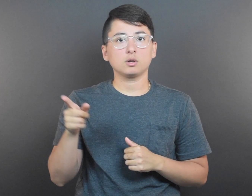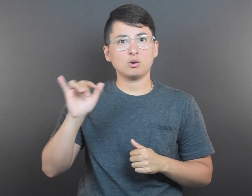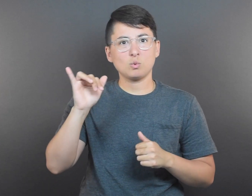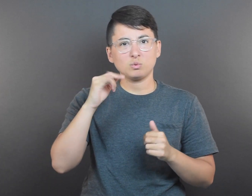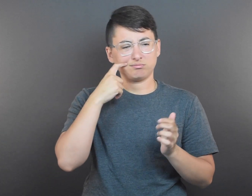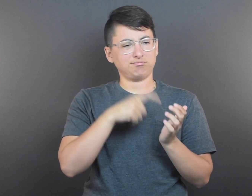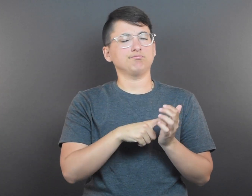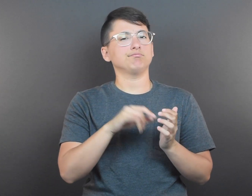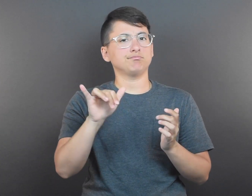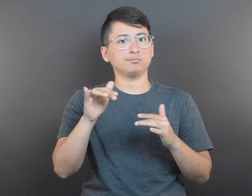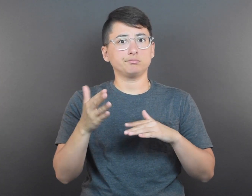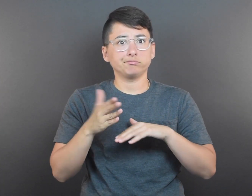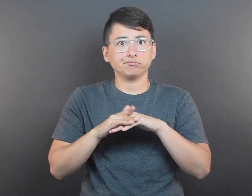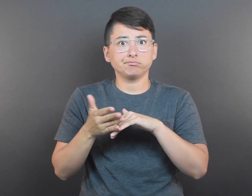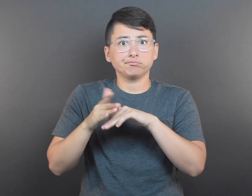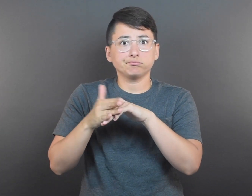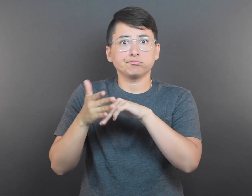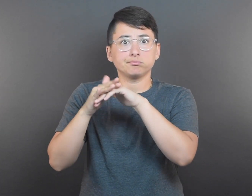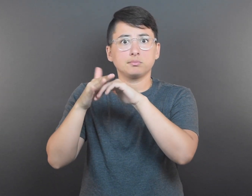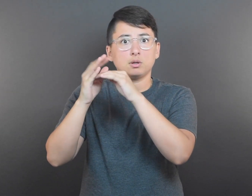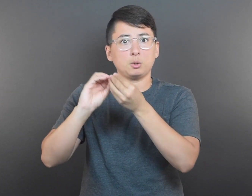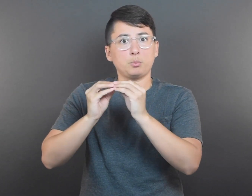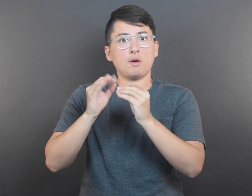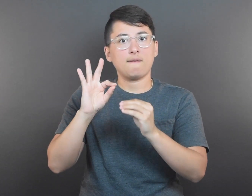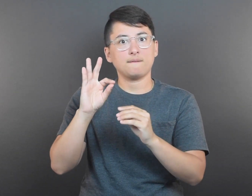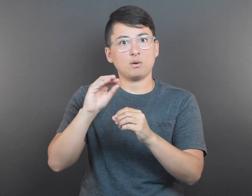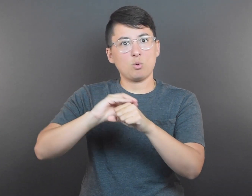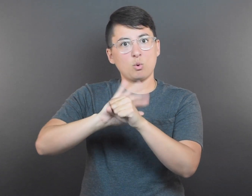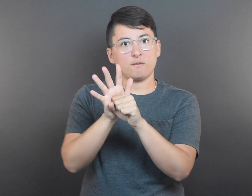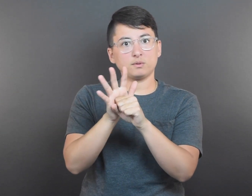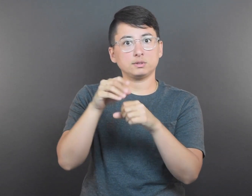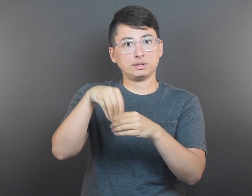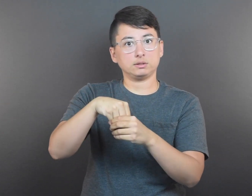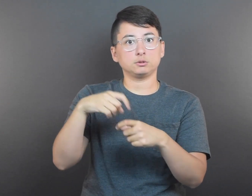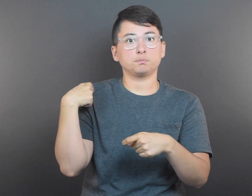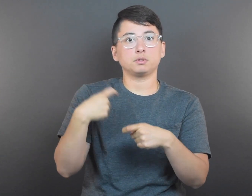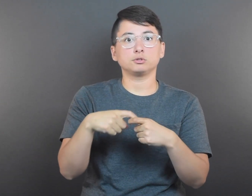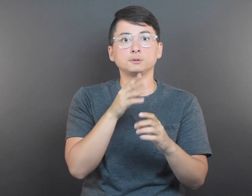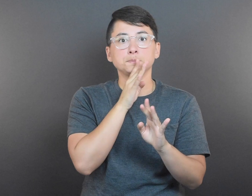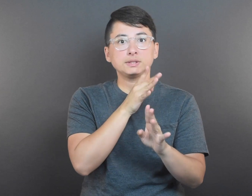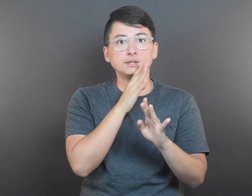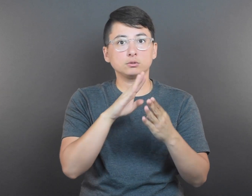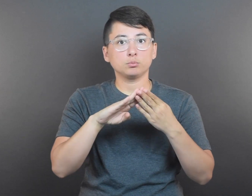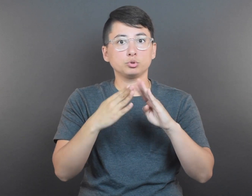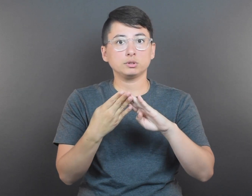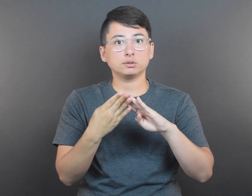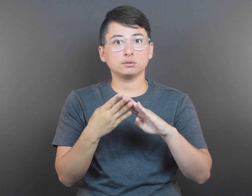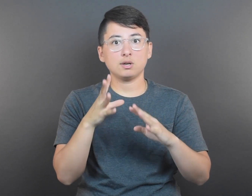He began to notice increasing numbers of cases in Spanish-speaking communities as well as